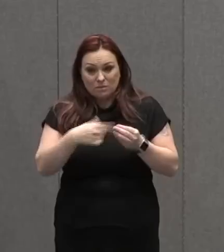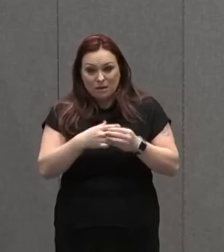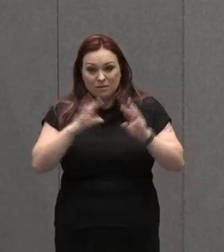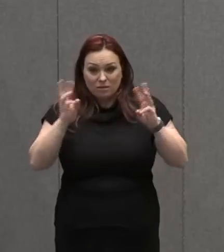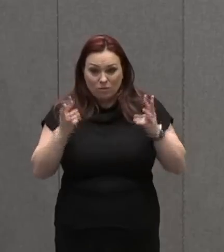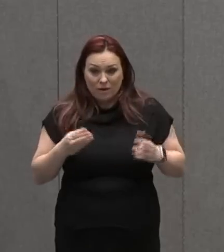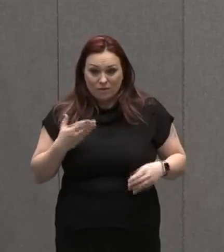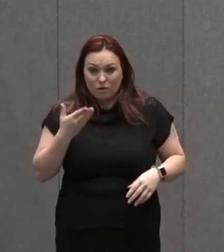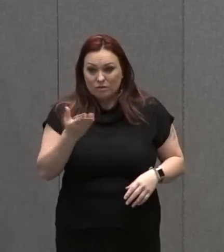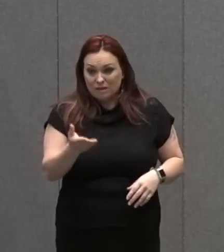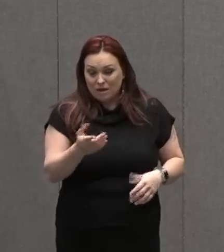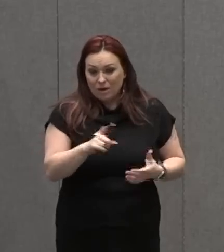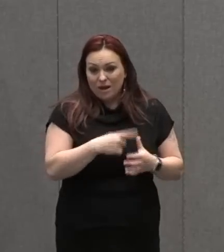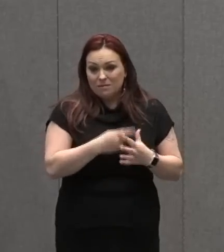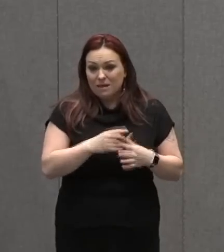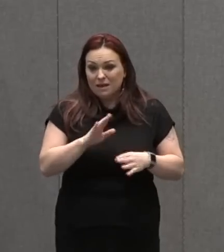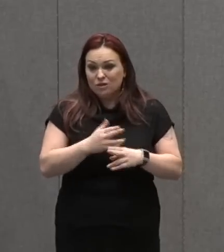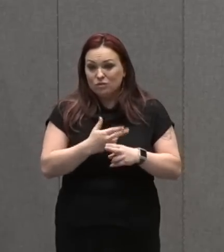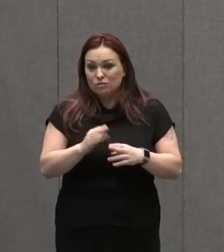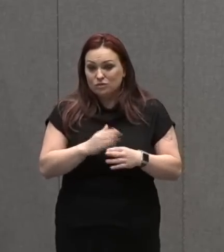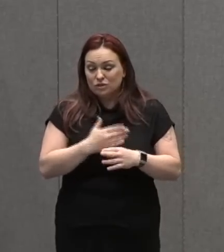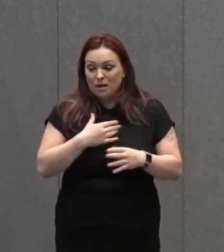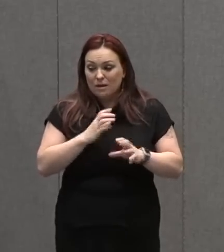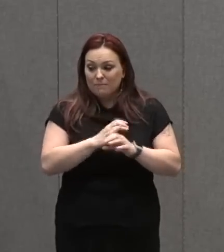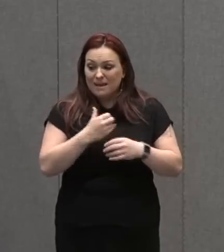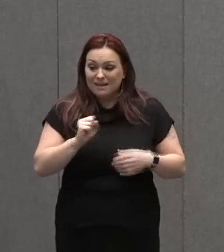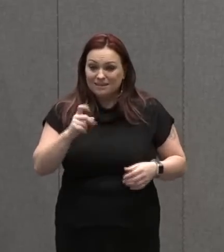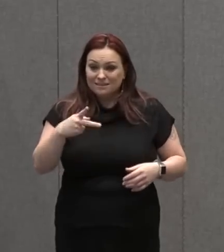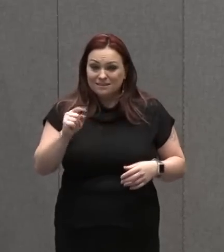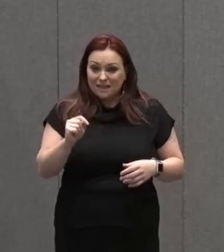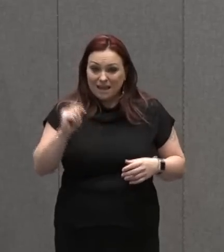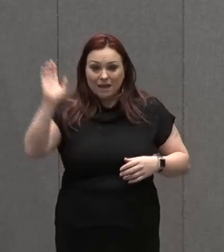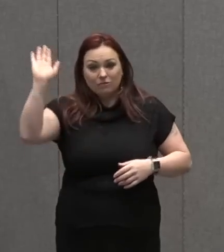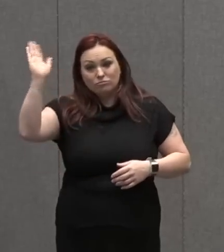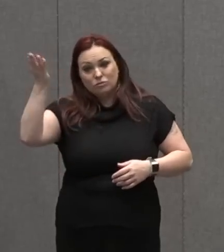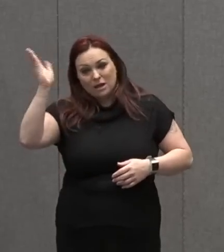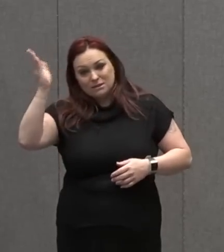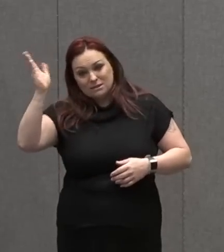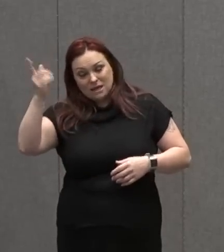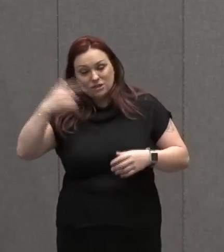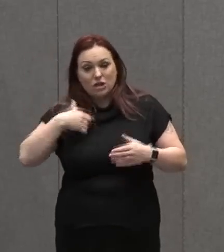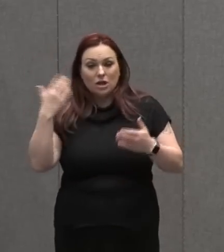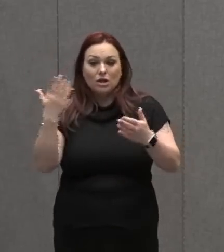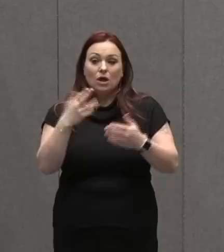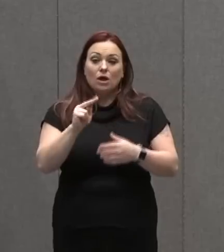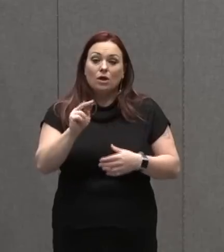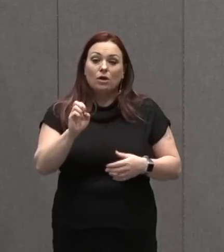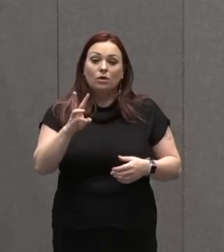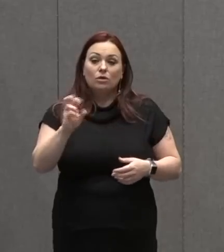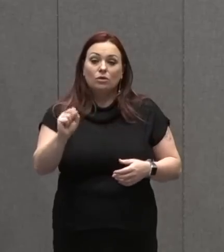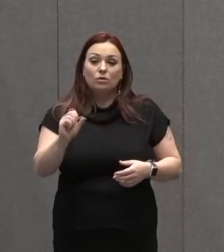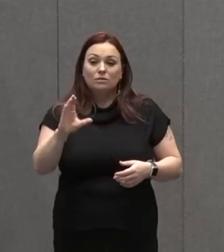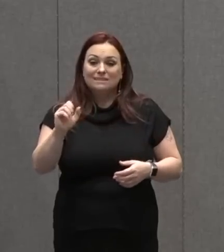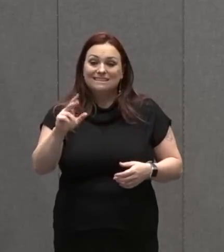and then you share and make a little skit, presentation, kind of a newscast about what's going on